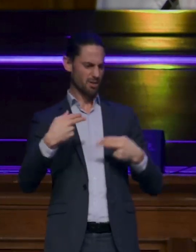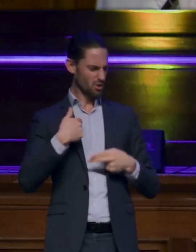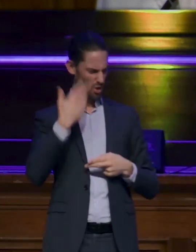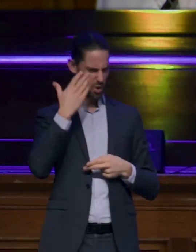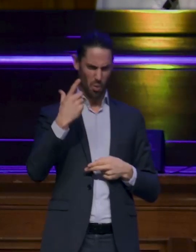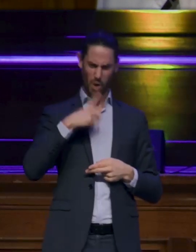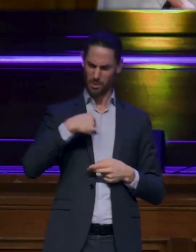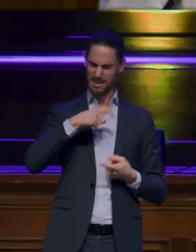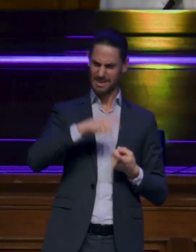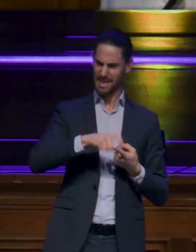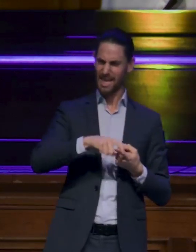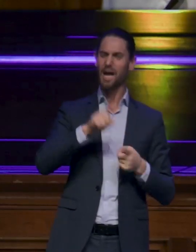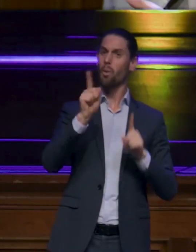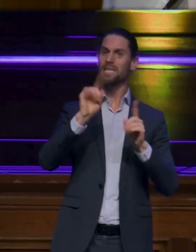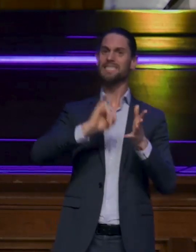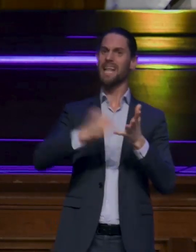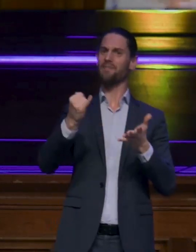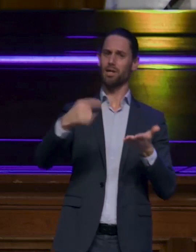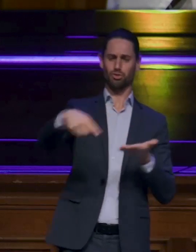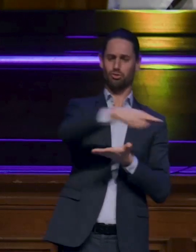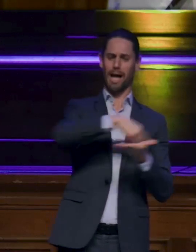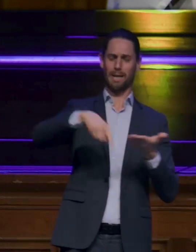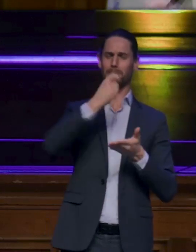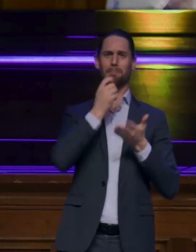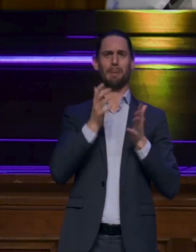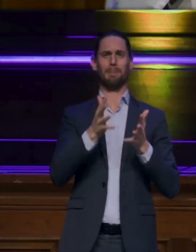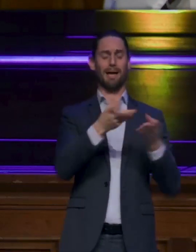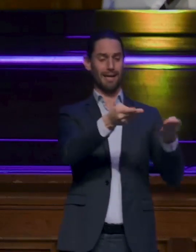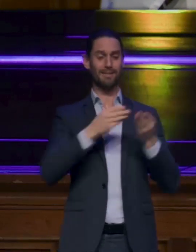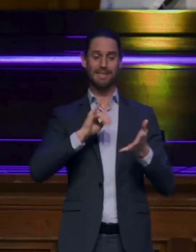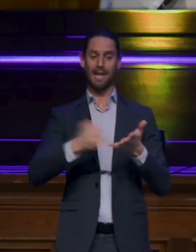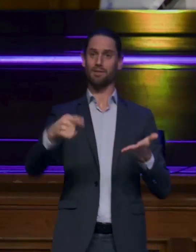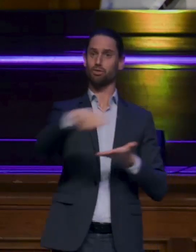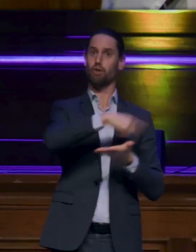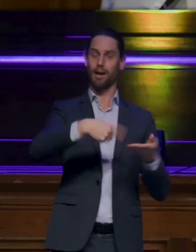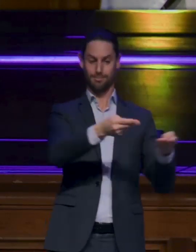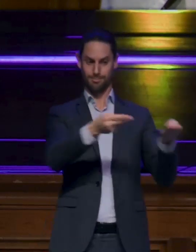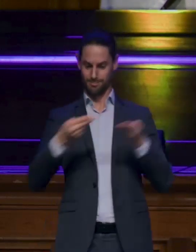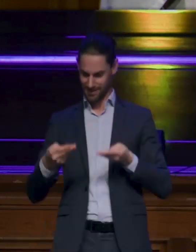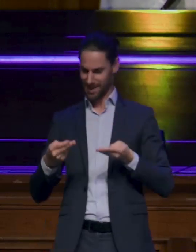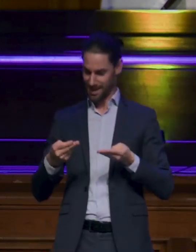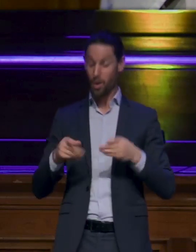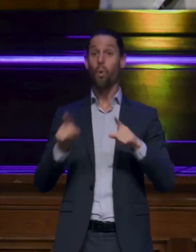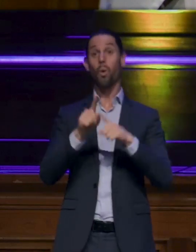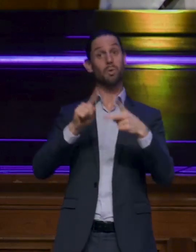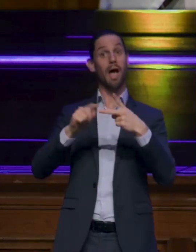any of these super trades that you do nothing works but you get this silver tray with an engraving and we so have a tradition that in the New